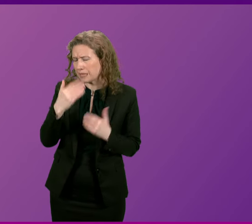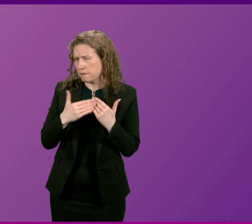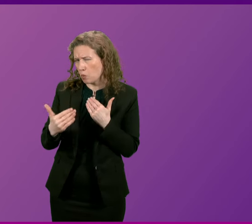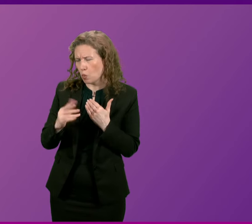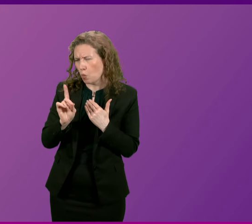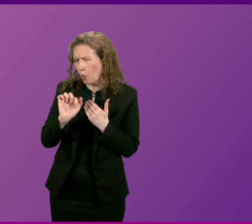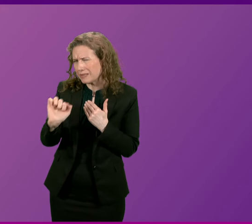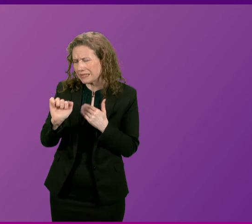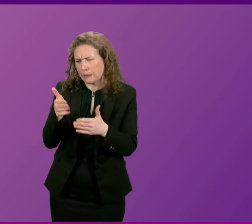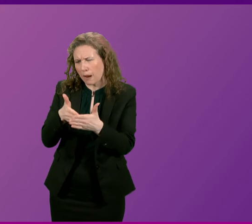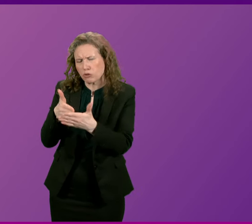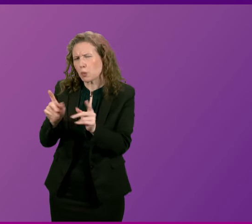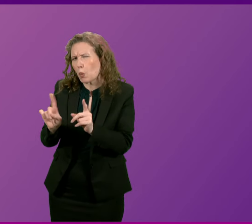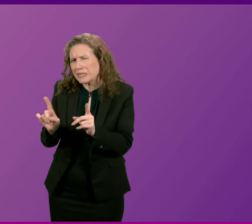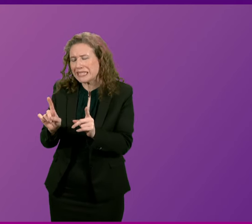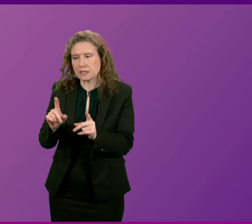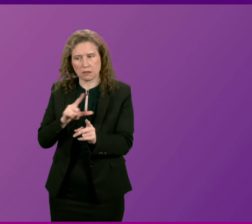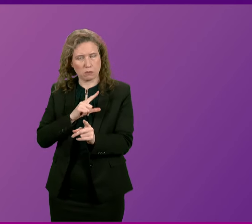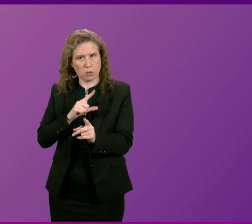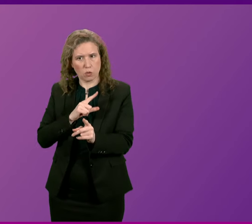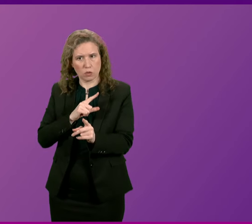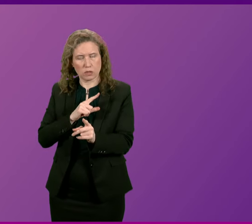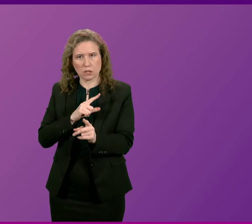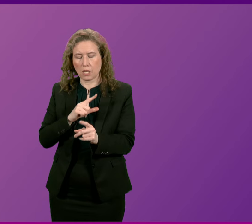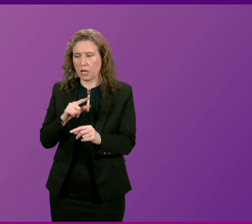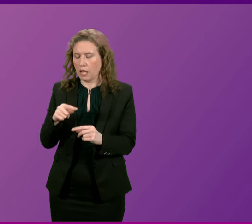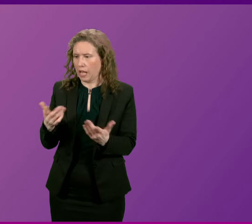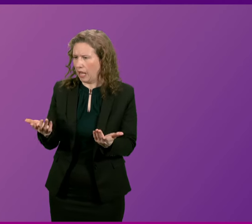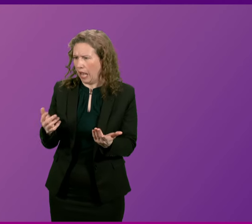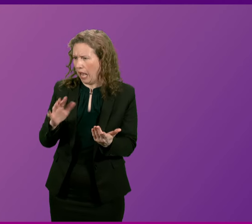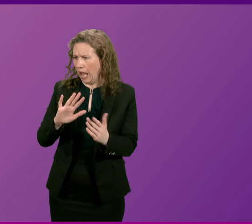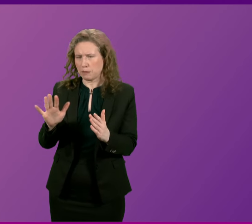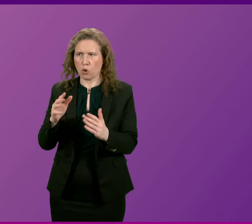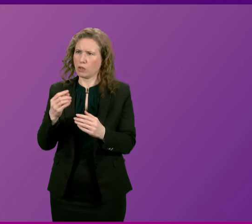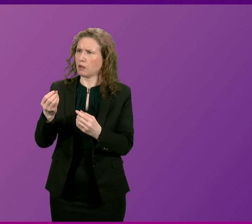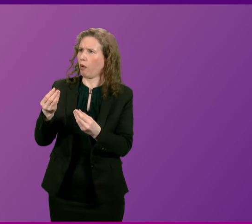those barriers are, because I have no interest in announcements being made if the practical